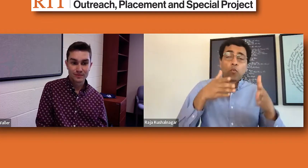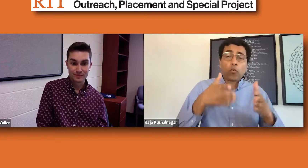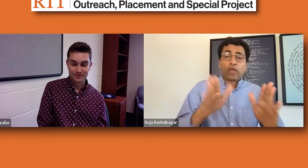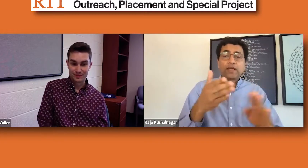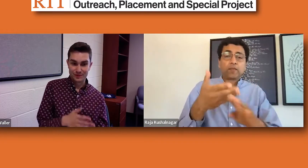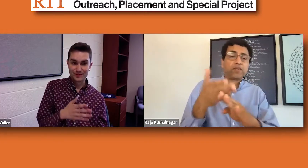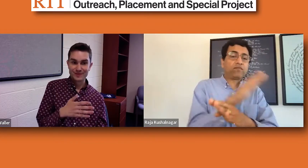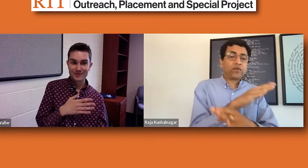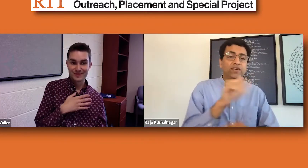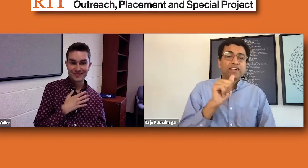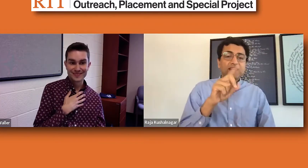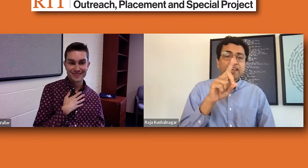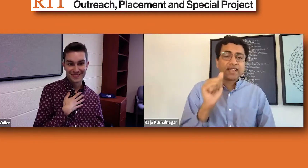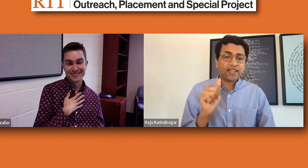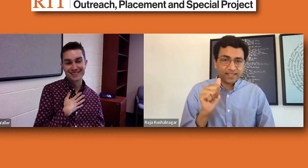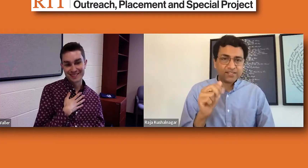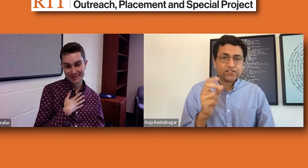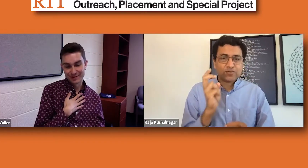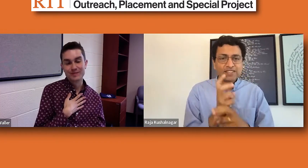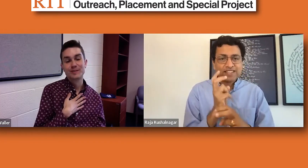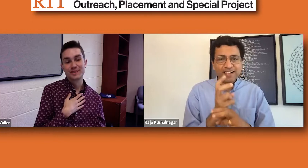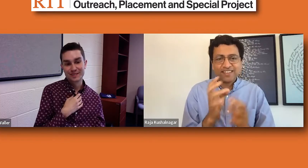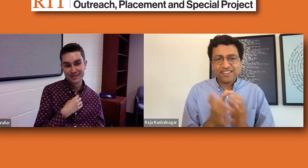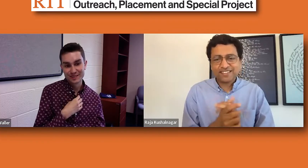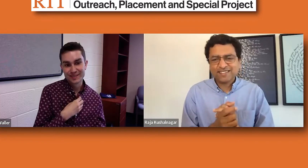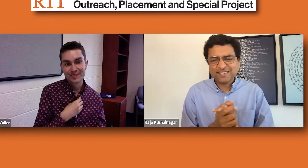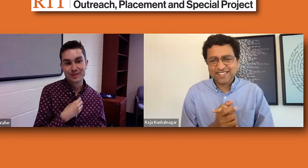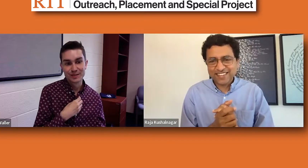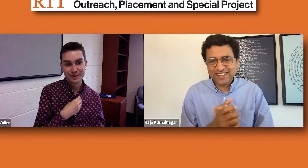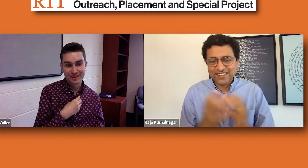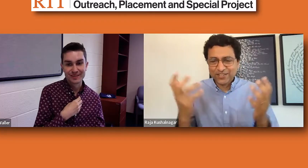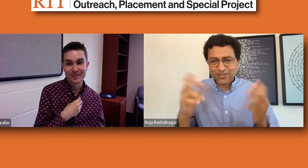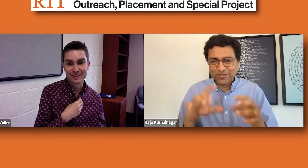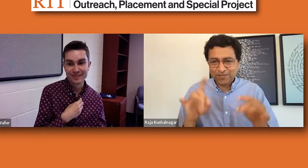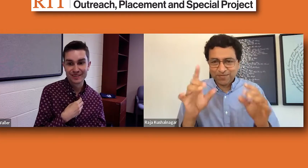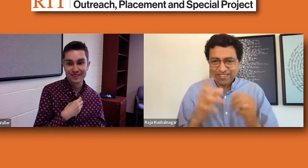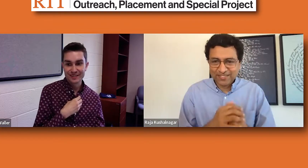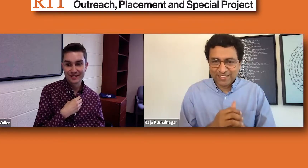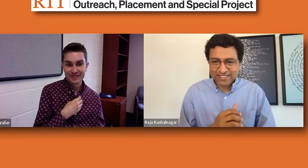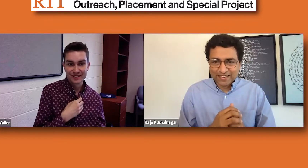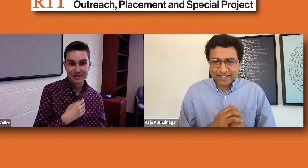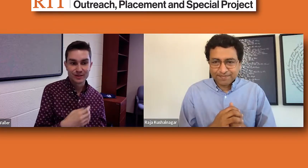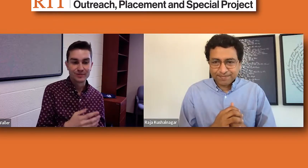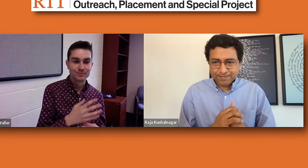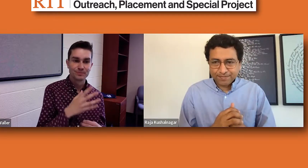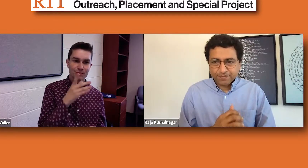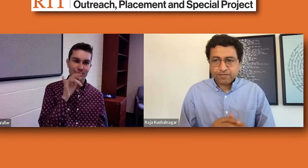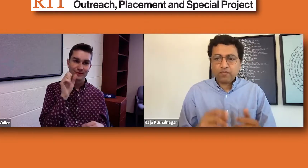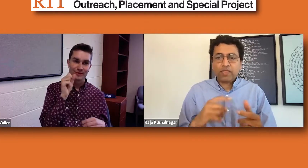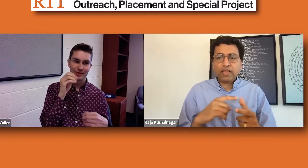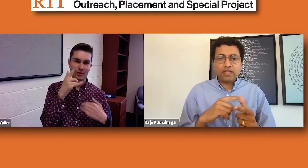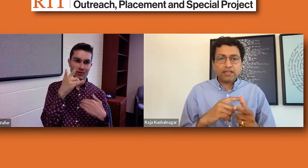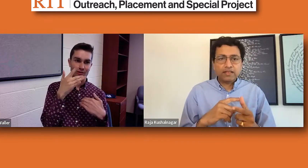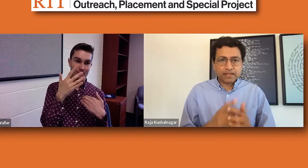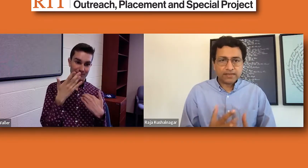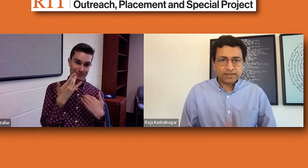with people fairly effectively. Now, this was, of course, growing up before the ADA, before we had laws protecting us.